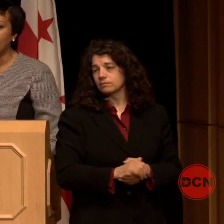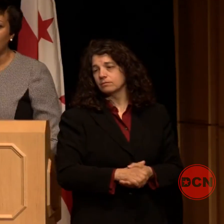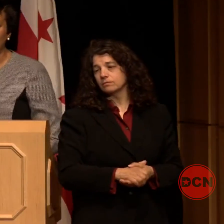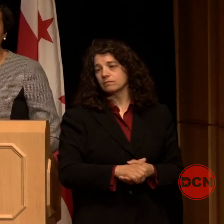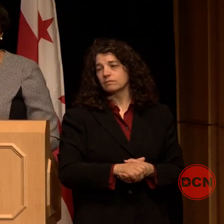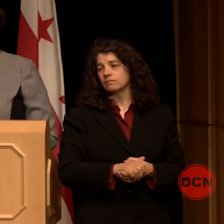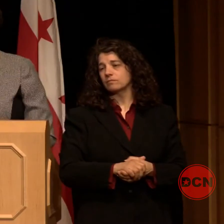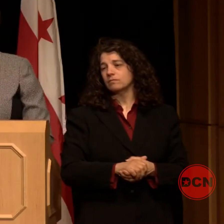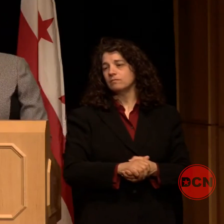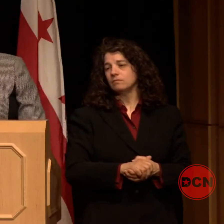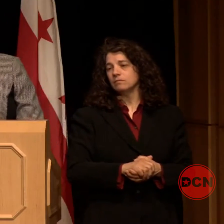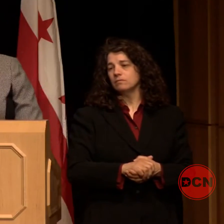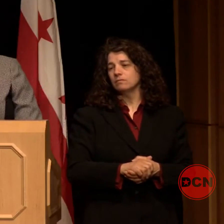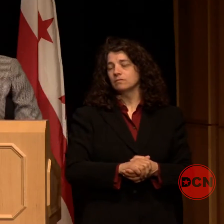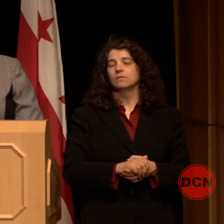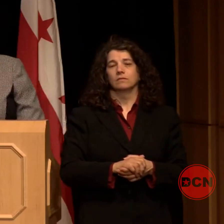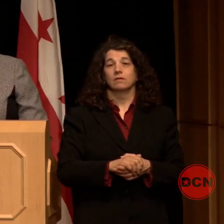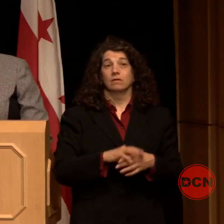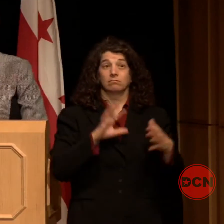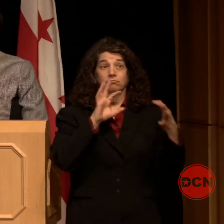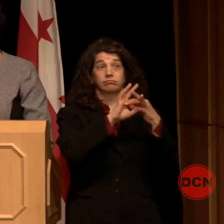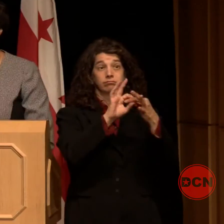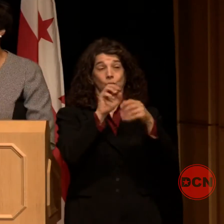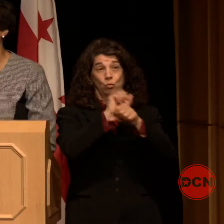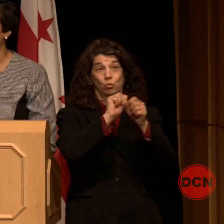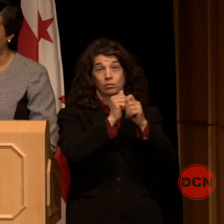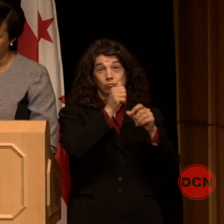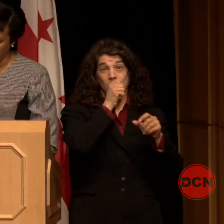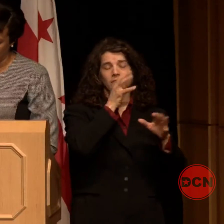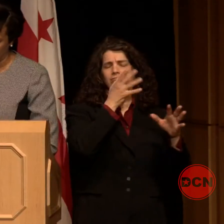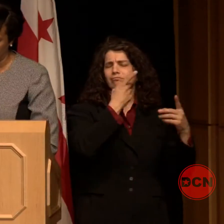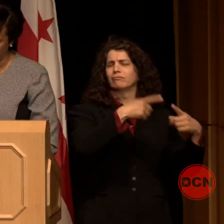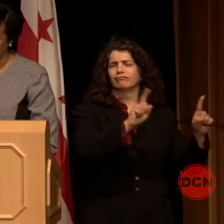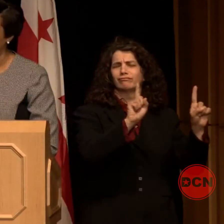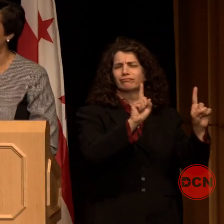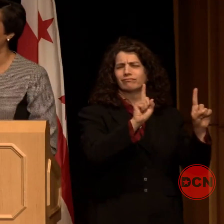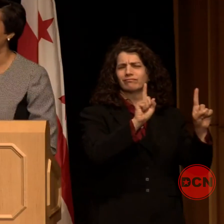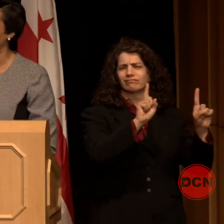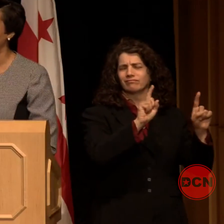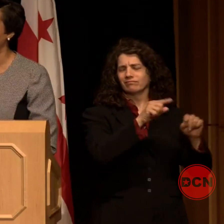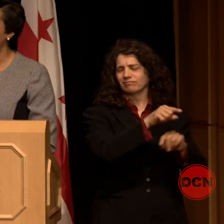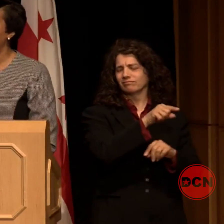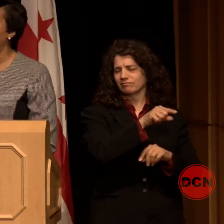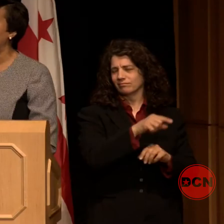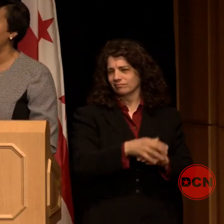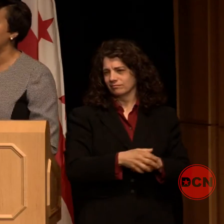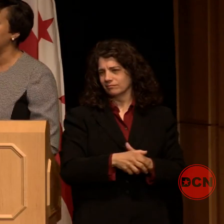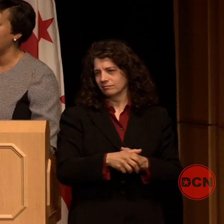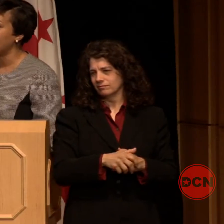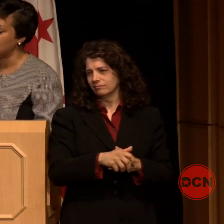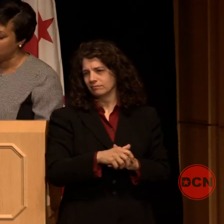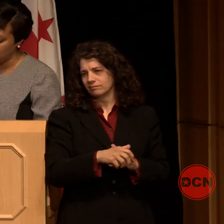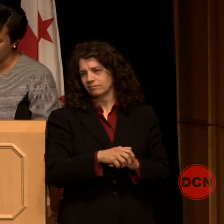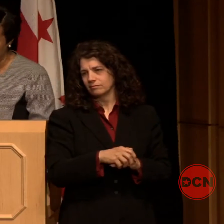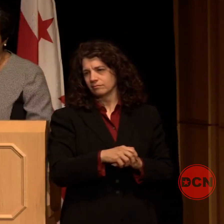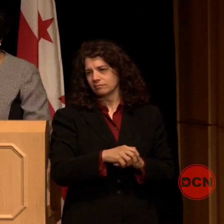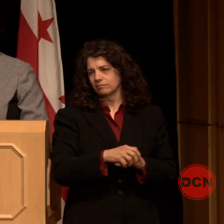WE KNOW WE NEED ABOUT FOUR AND A HALF BILLION DOLLARS OF WORK FOR OUR OF OUR PUBLIC FACILITIES AND WE HAVE GAINED OVER THE PAST TEN